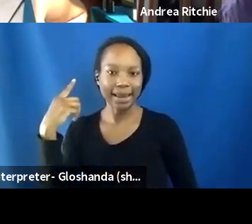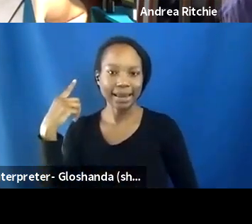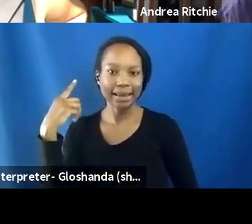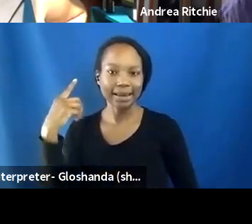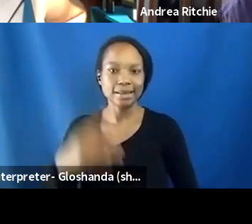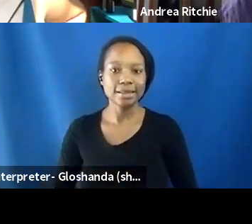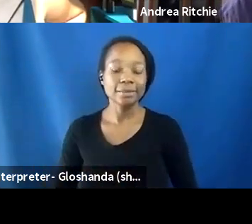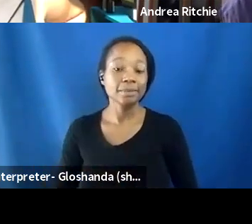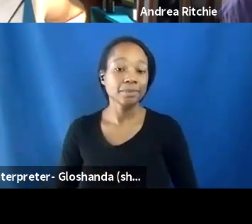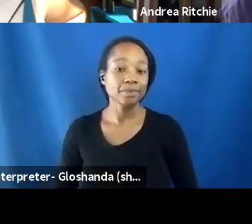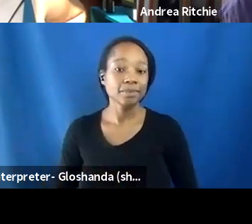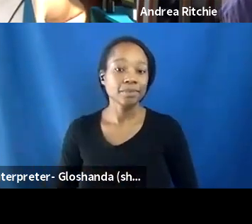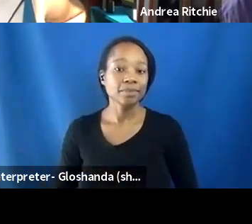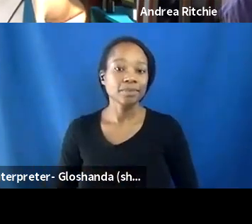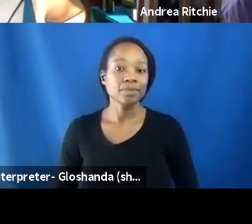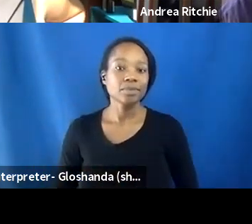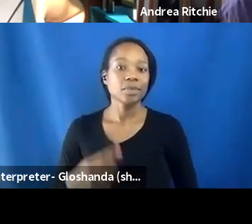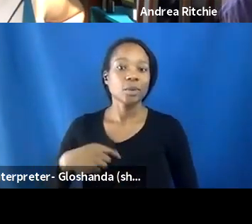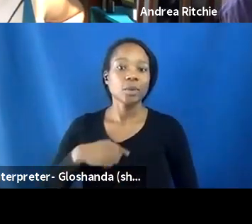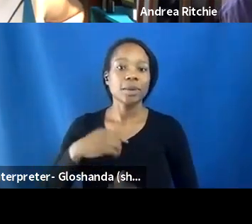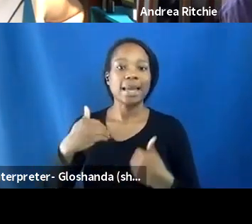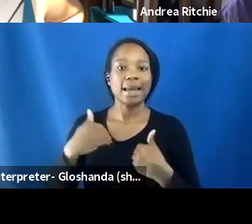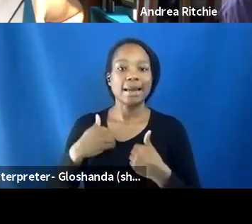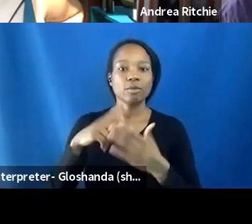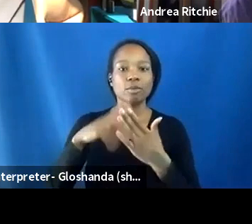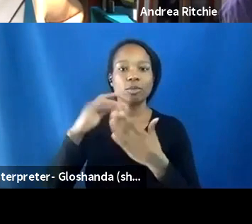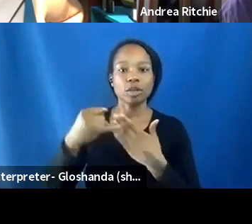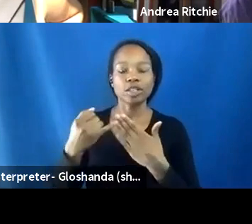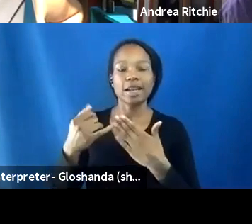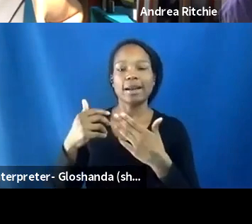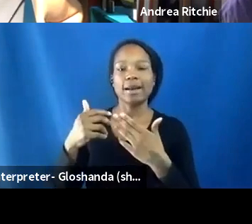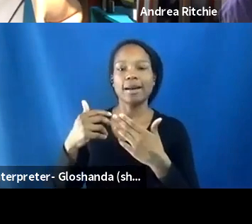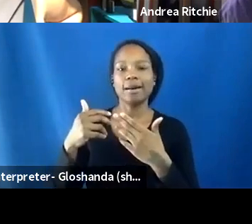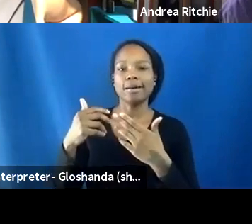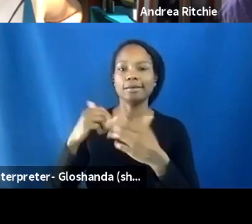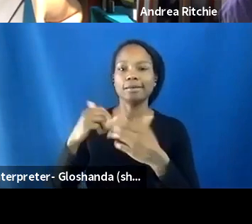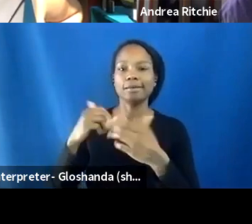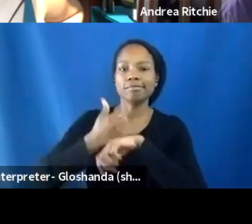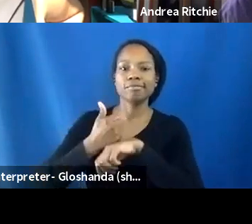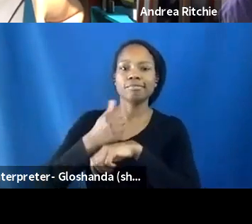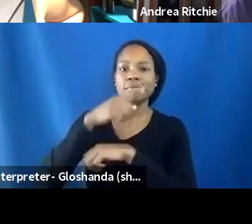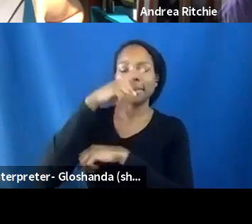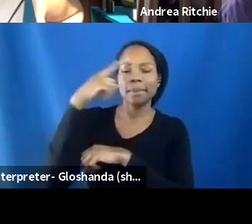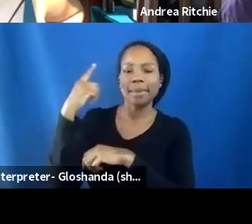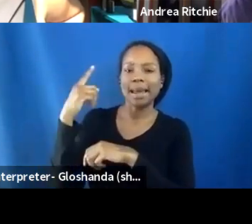Build a Black Vision for Mental Health. And what it is is essentially a conglomerate of folks,